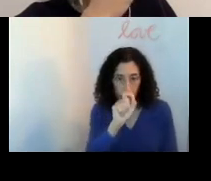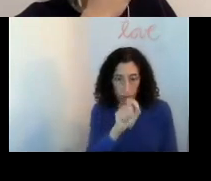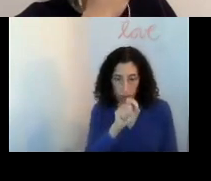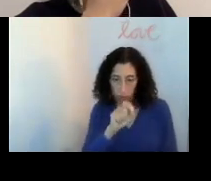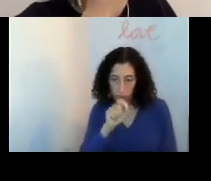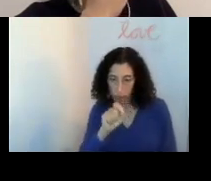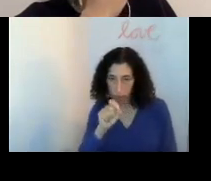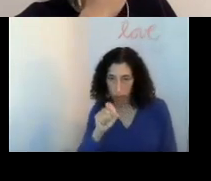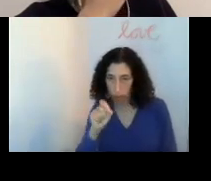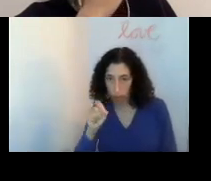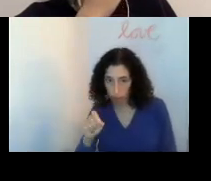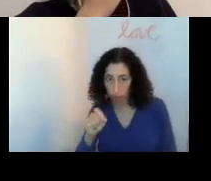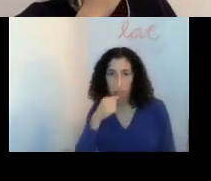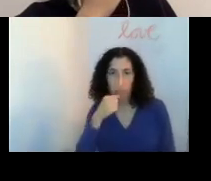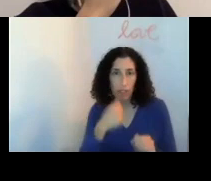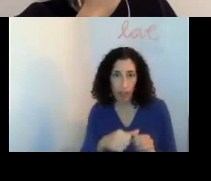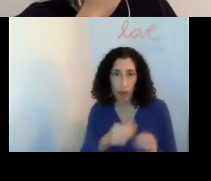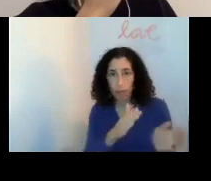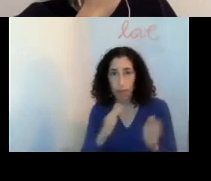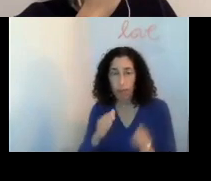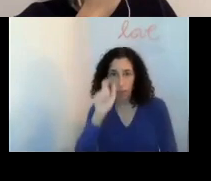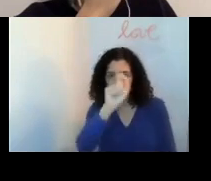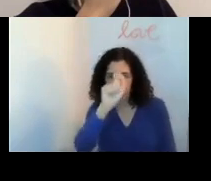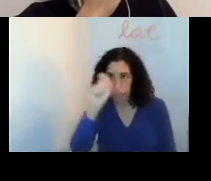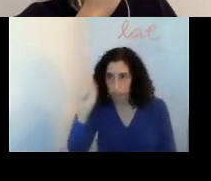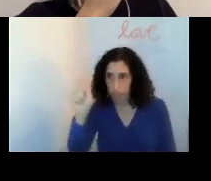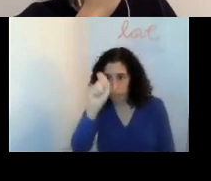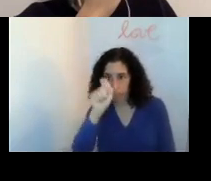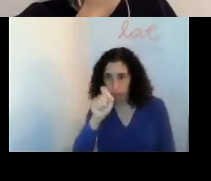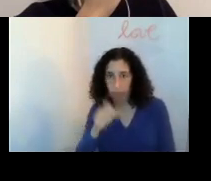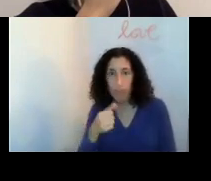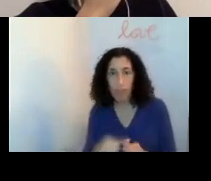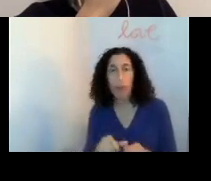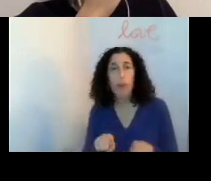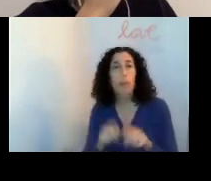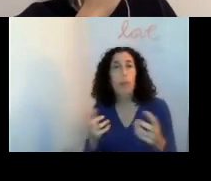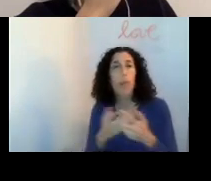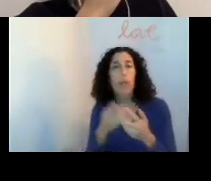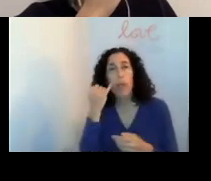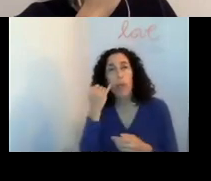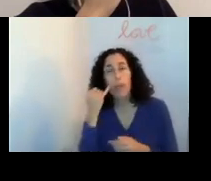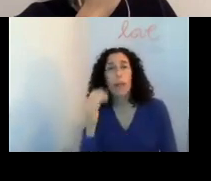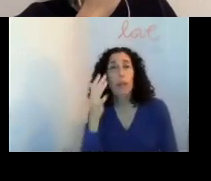are typically used to indicate different types of trees on plans and drawings. ALT- is made